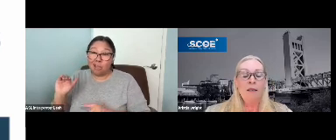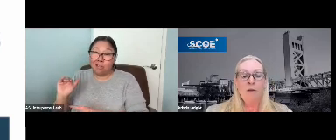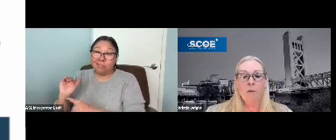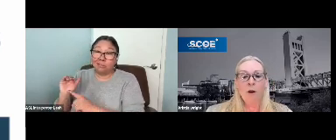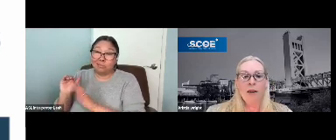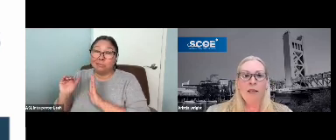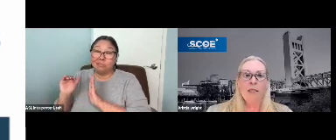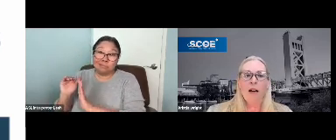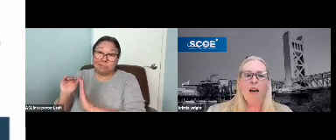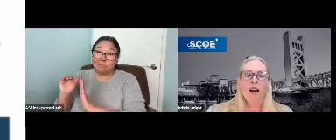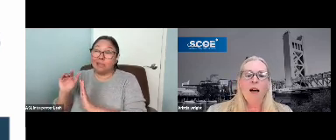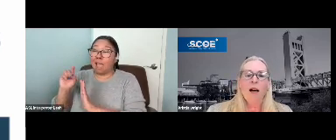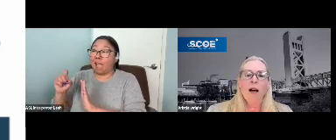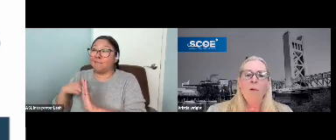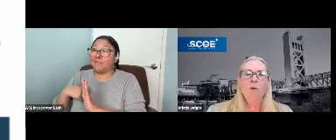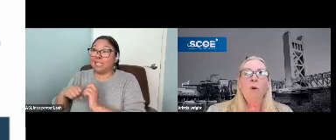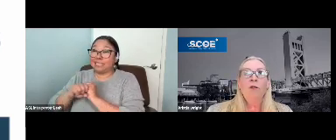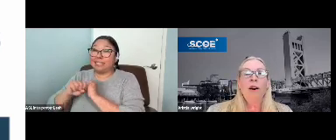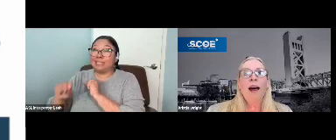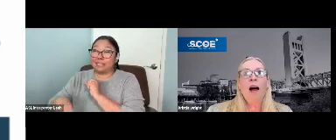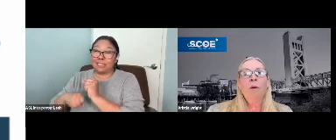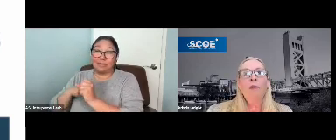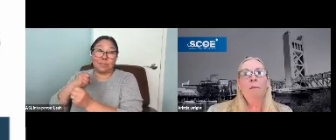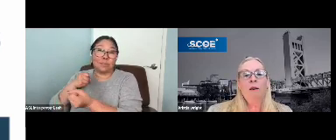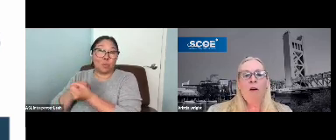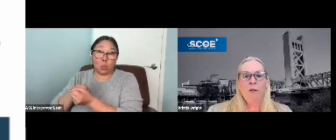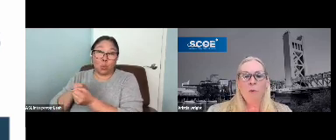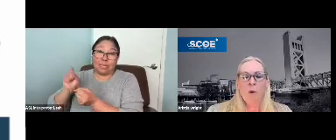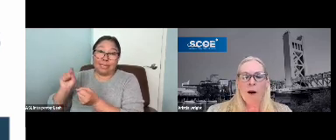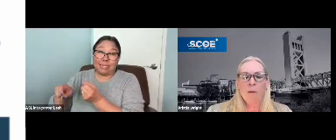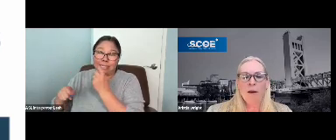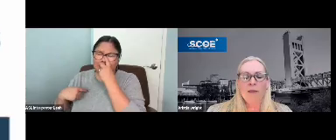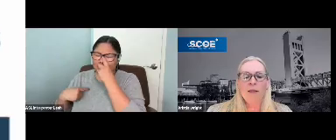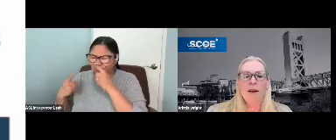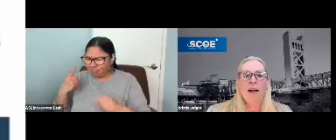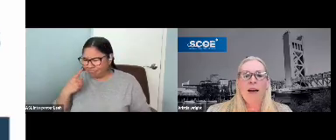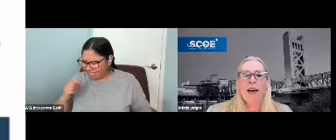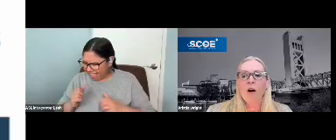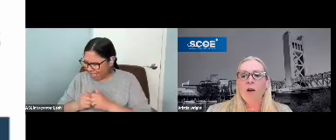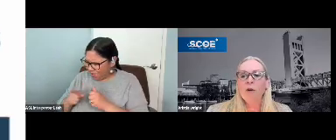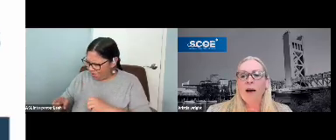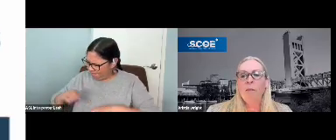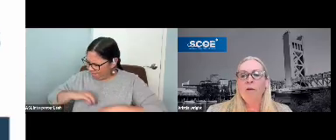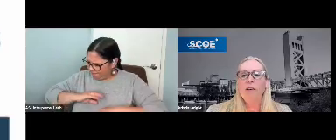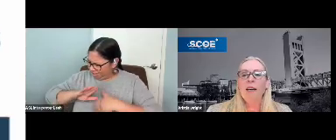extensive support needs, I was wondering how would they meet all these requirements and also be able